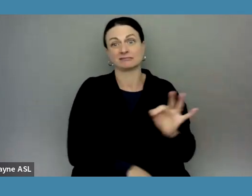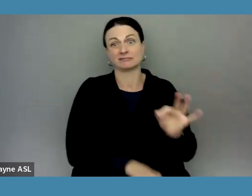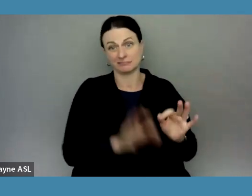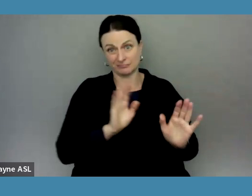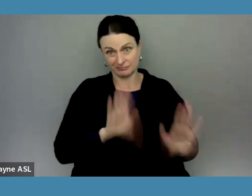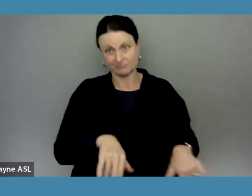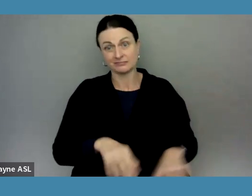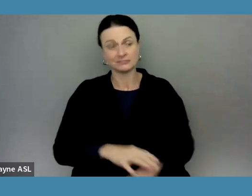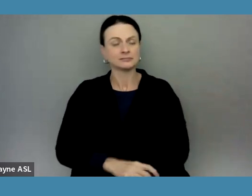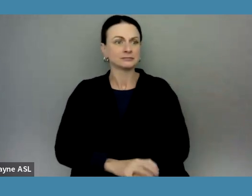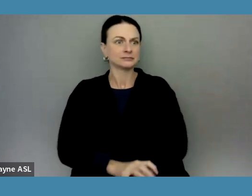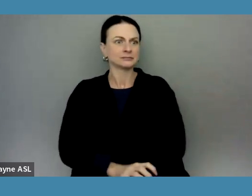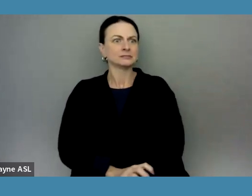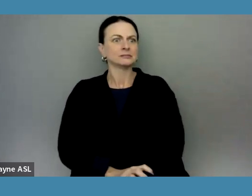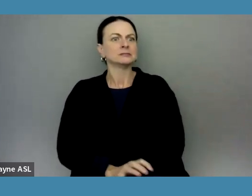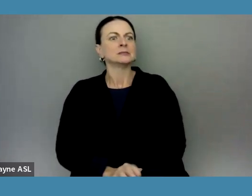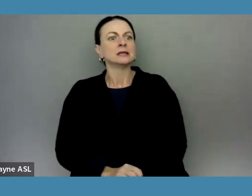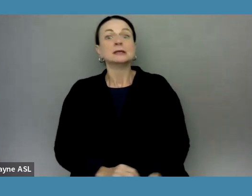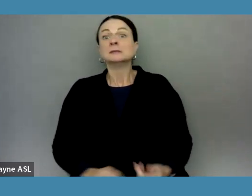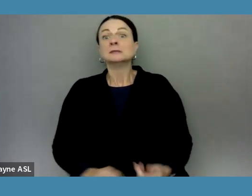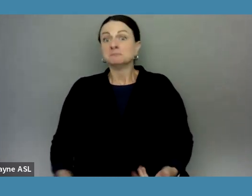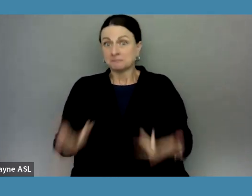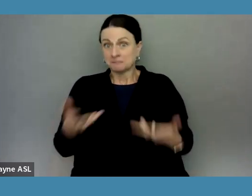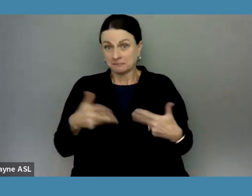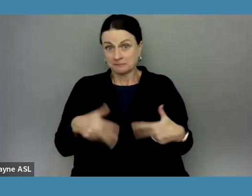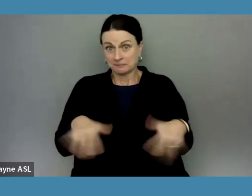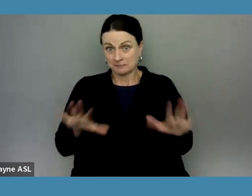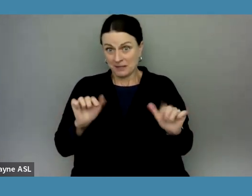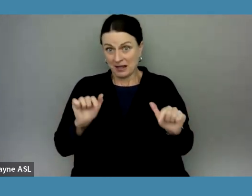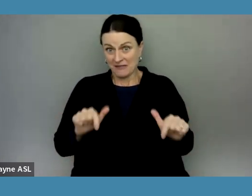And that is the conclusion of this presentation.